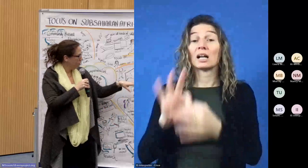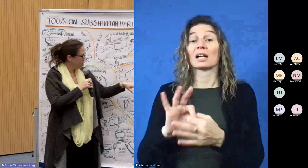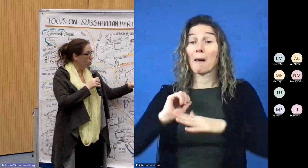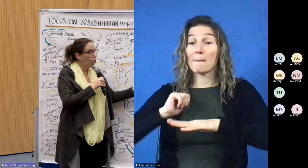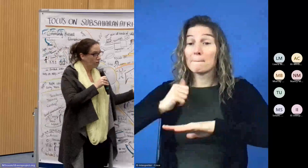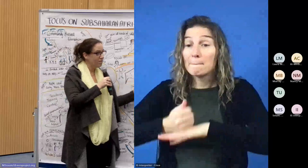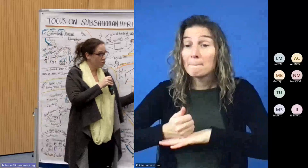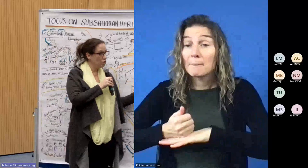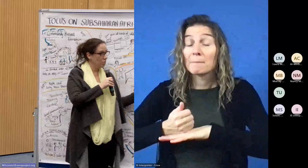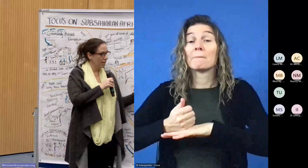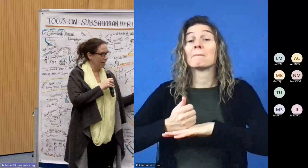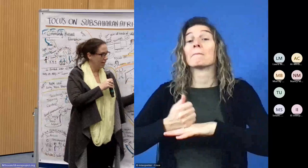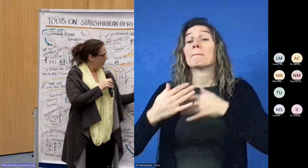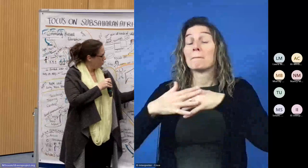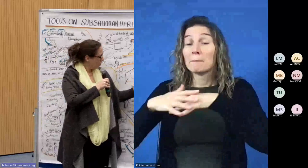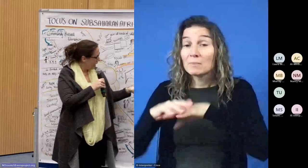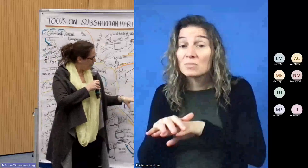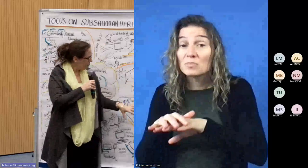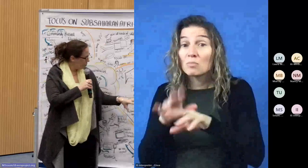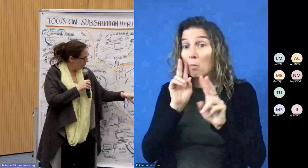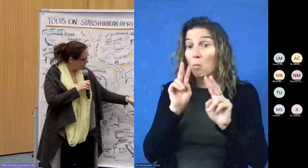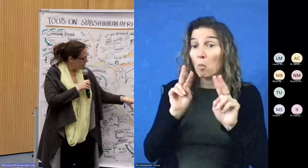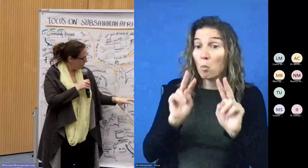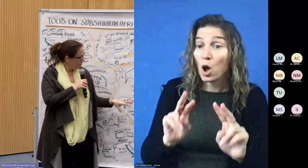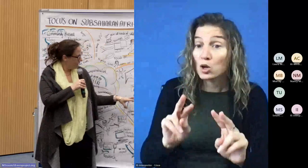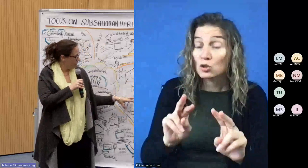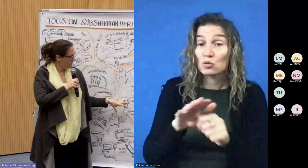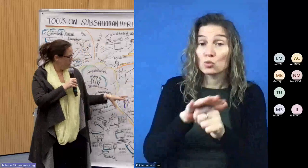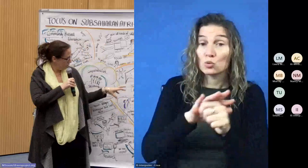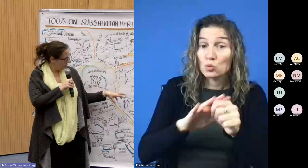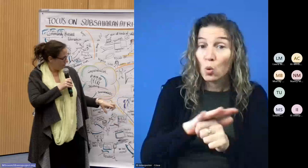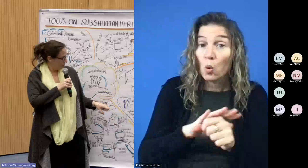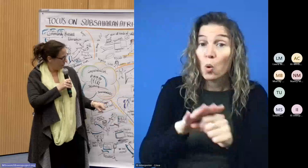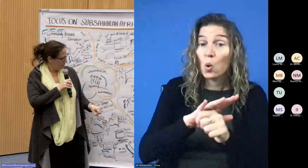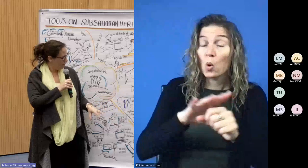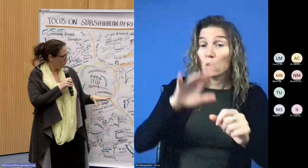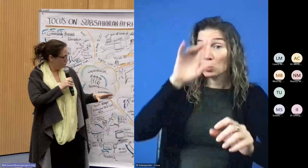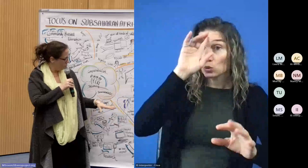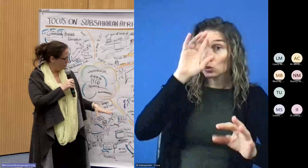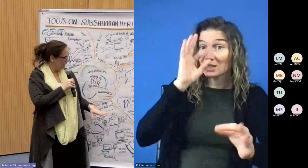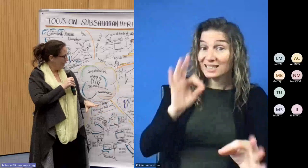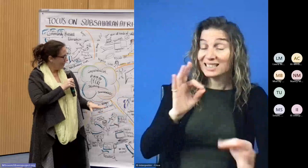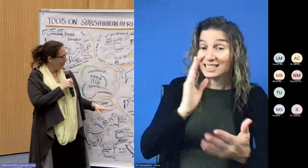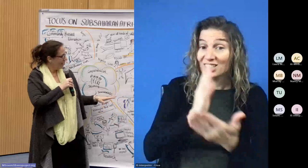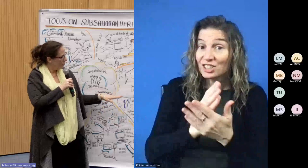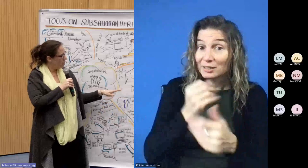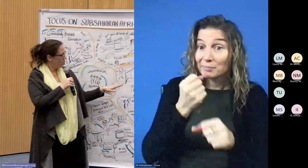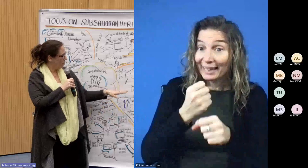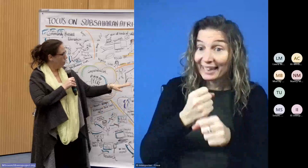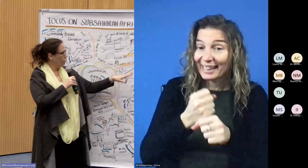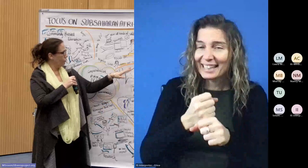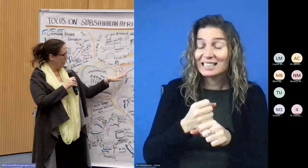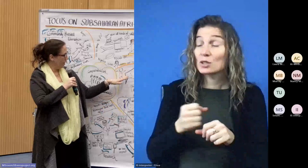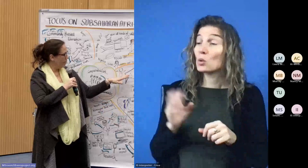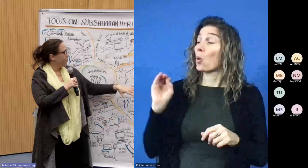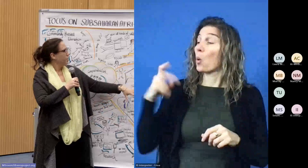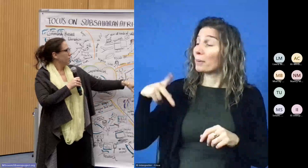on local decision-making. So having people with disabilities involved in every step of the way,